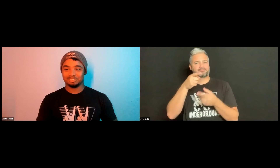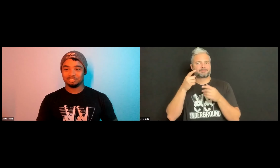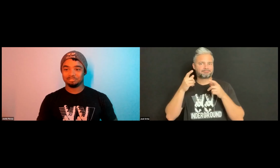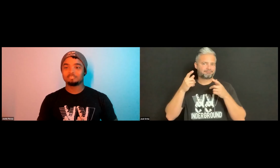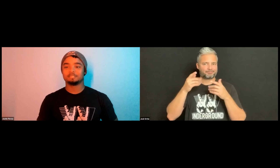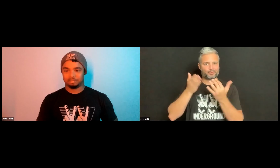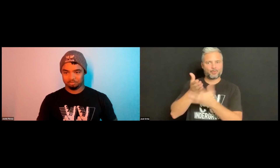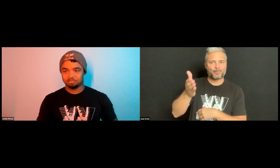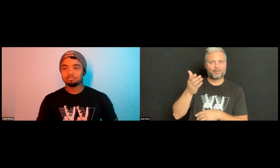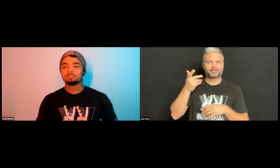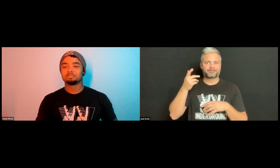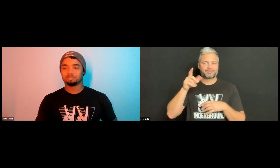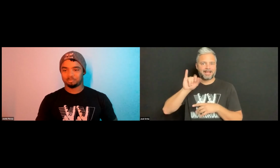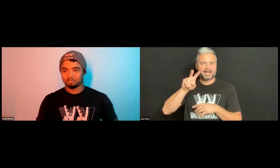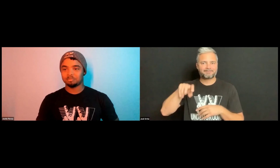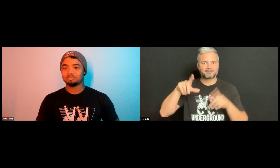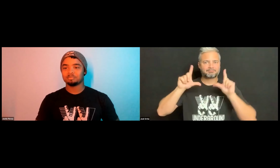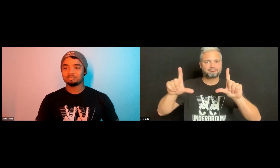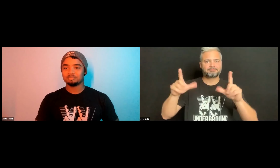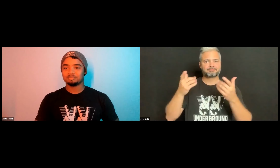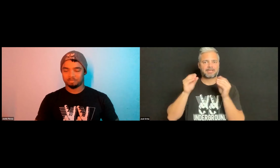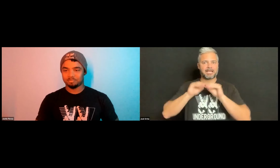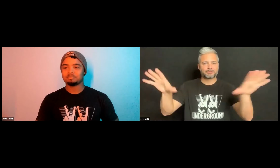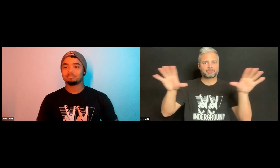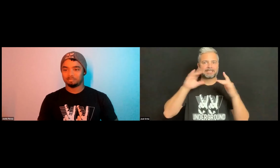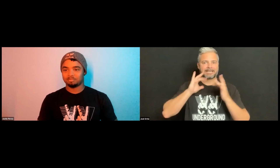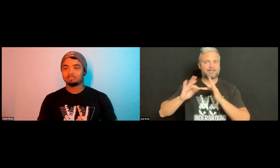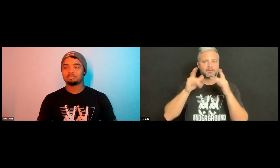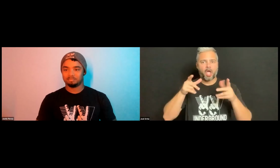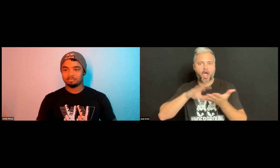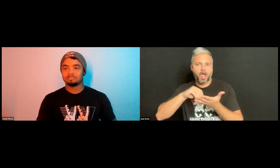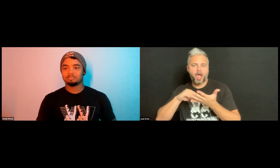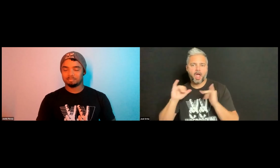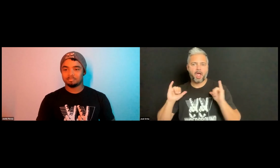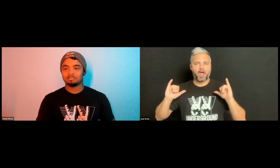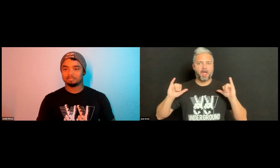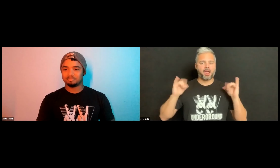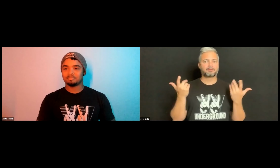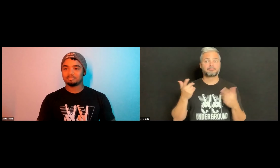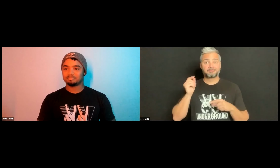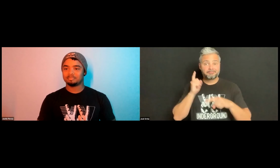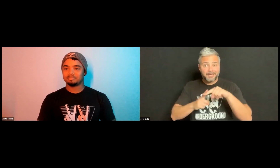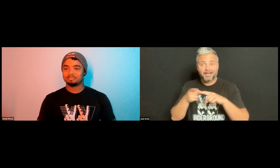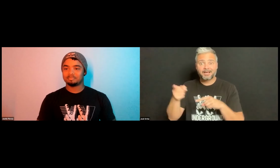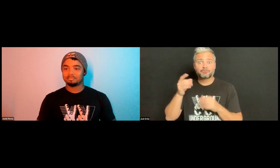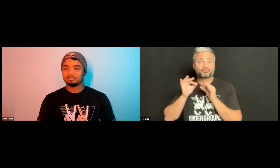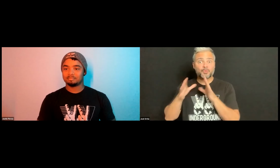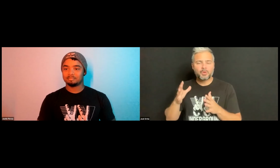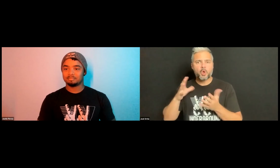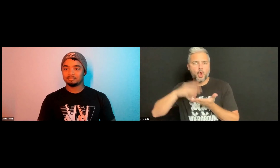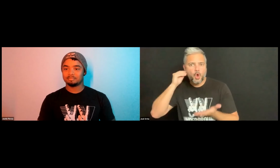We learned how to create things together, and how to do a live performance like that. Oh, it's just been amazing.